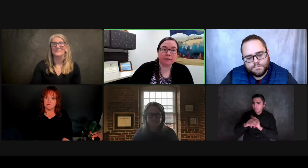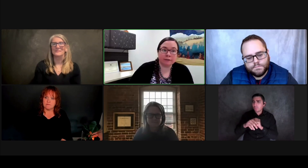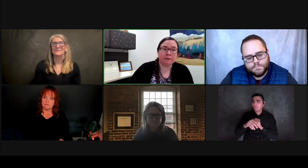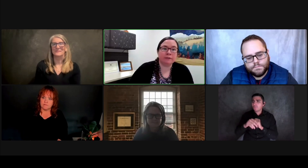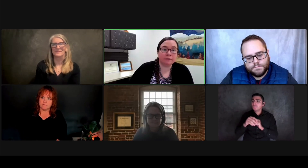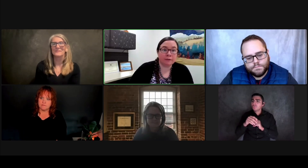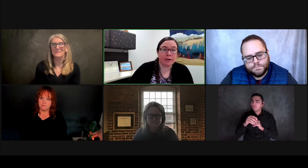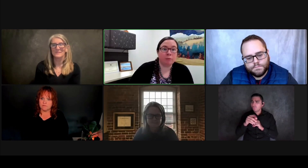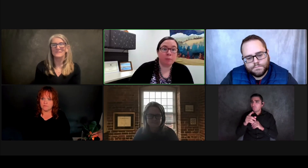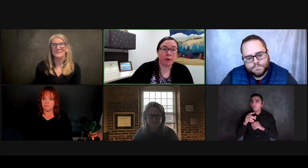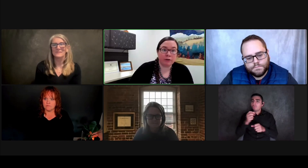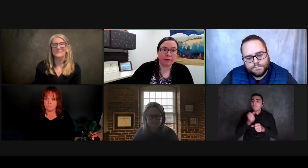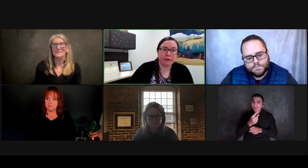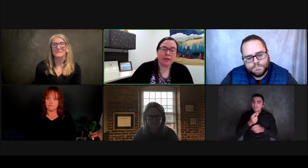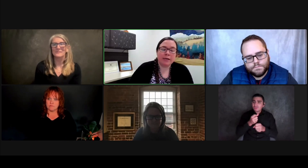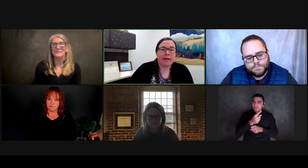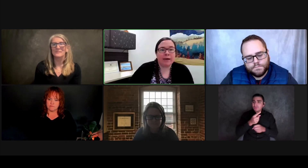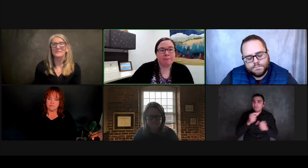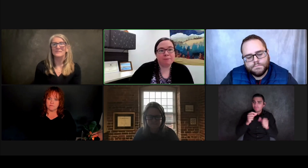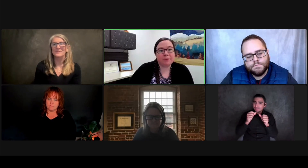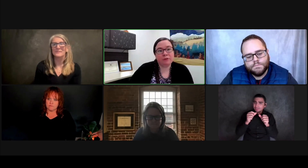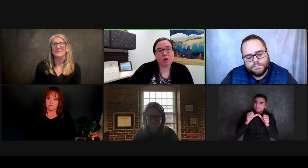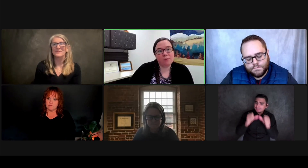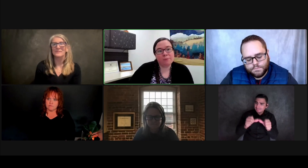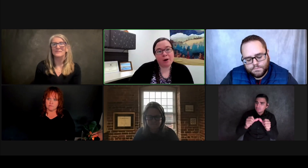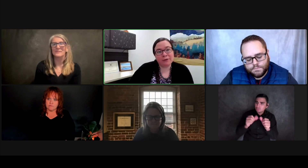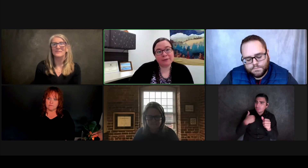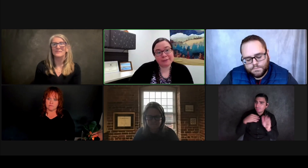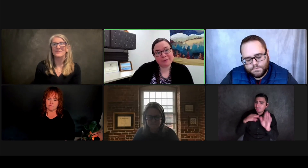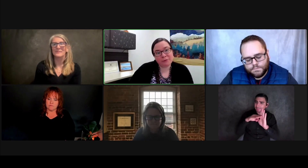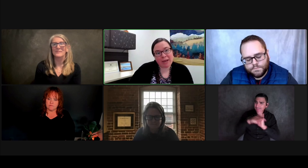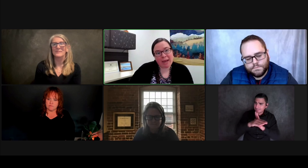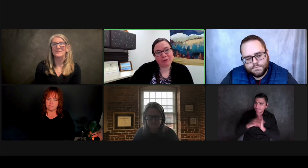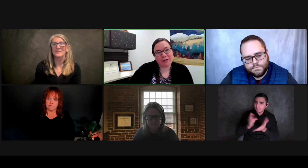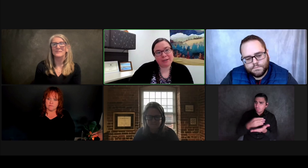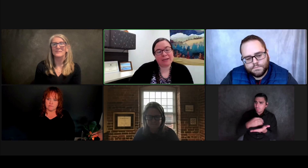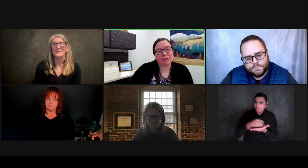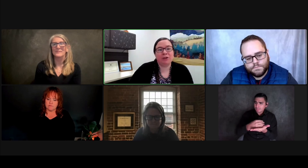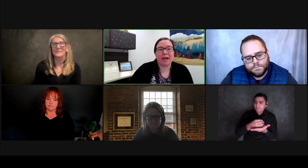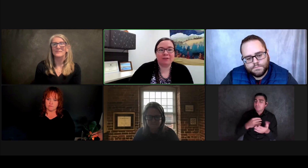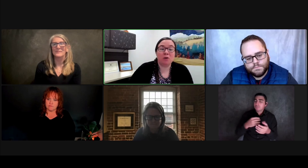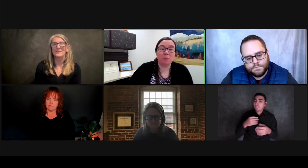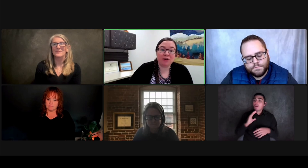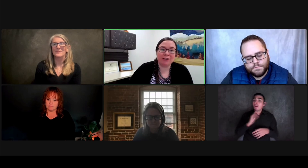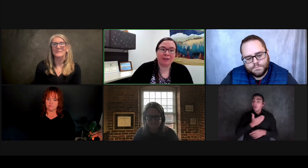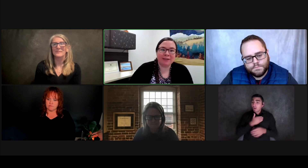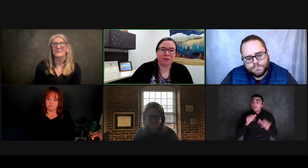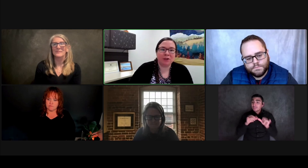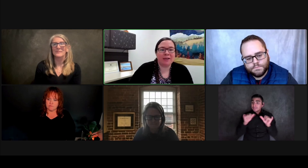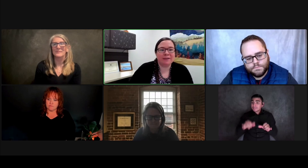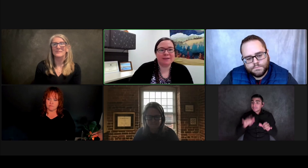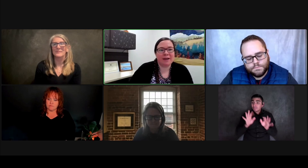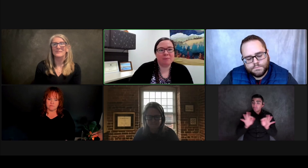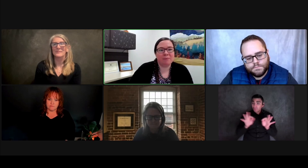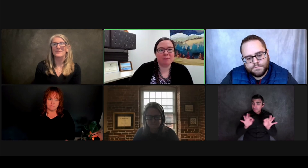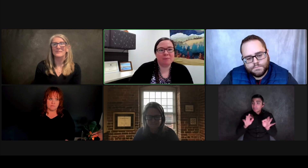consistent sustainable budget. So our system for captioning is centralized. And our budget is centralized.